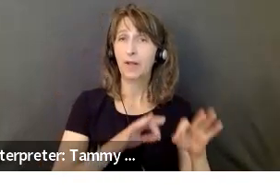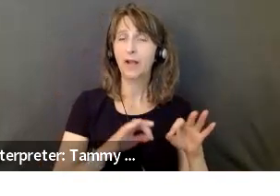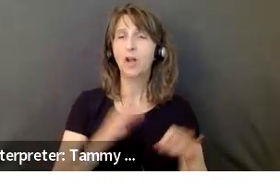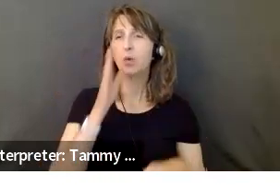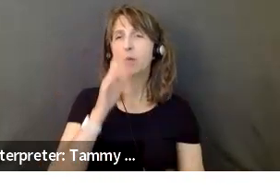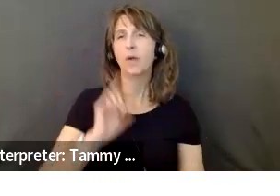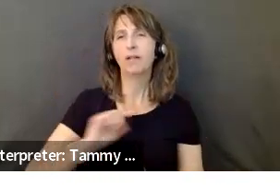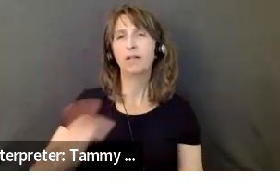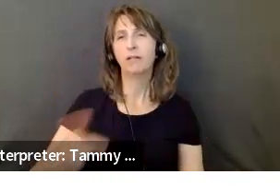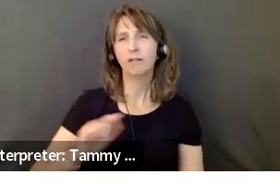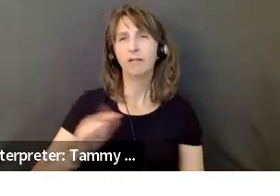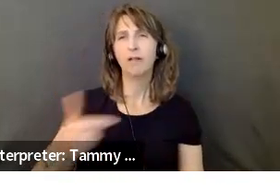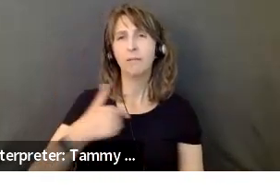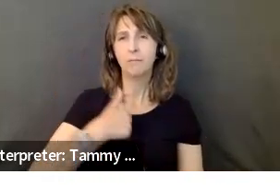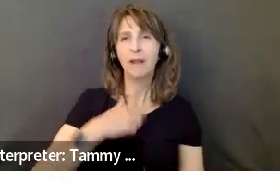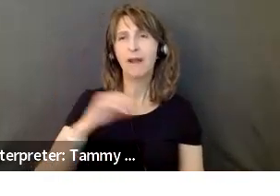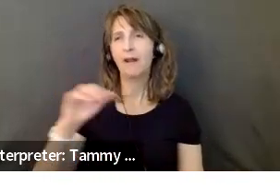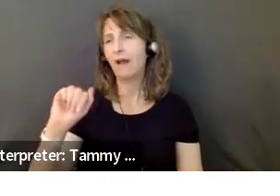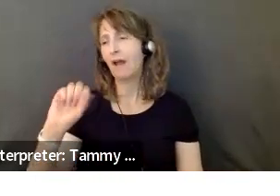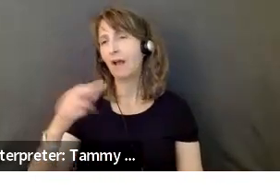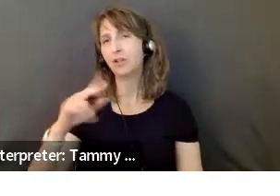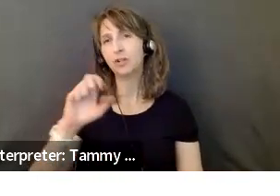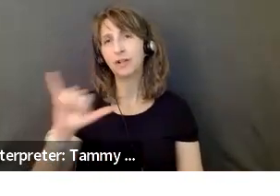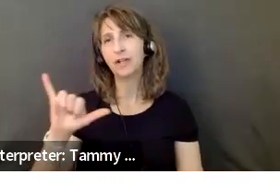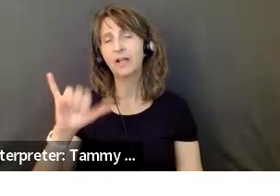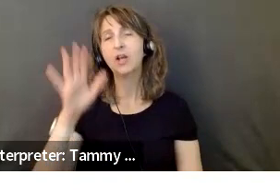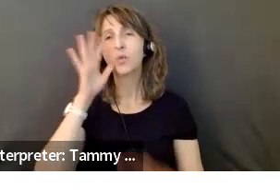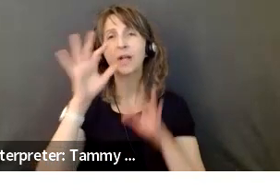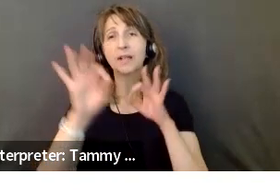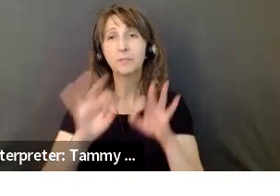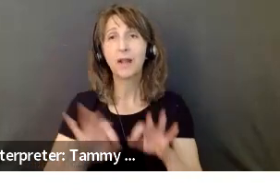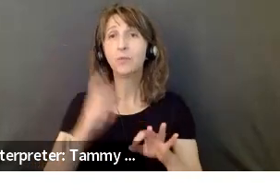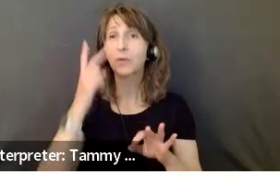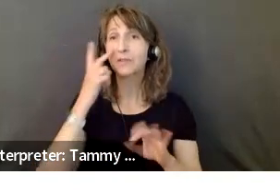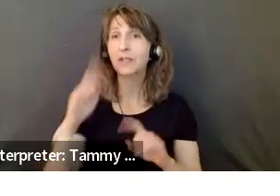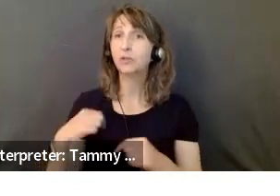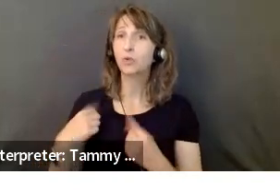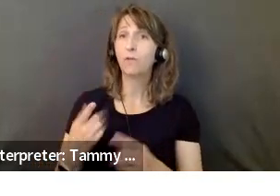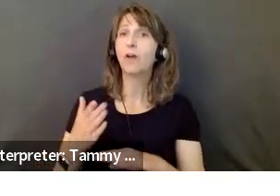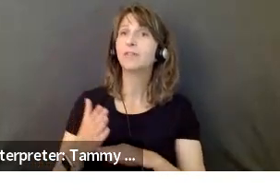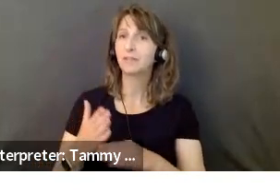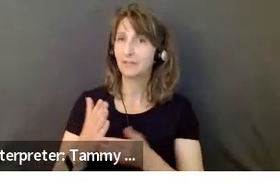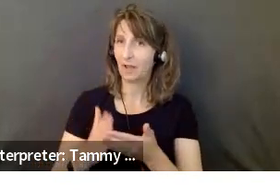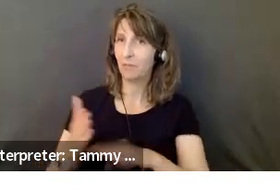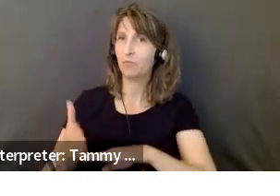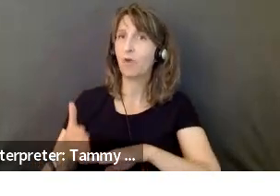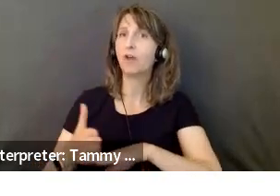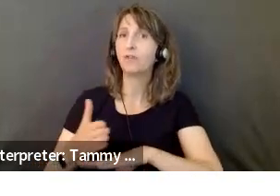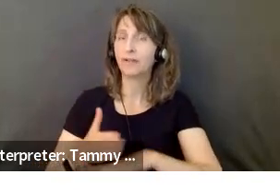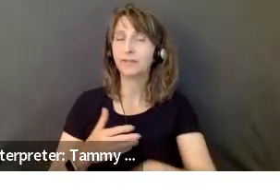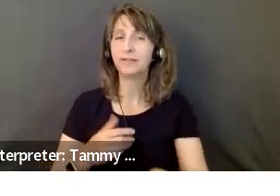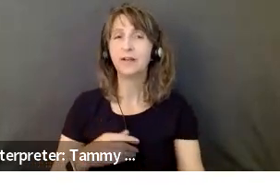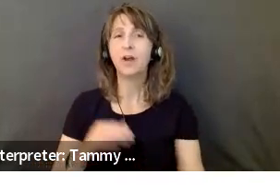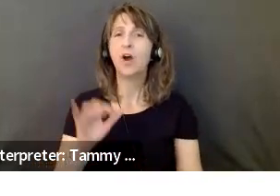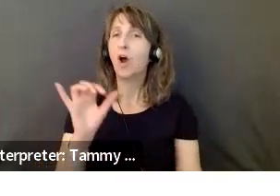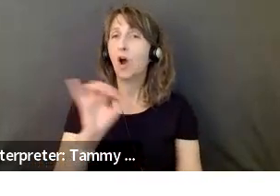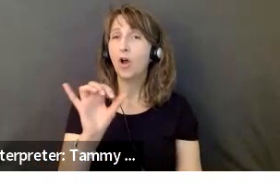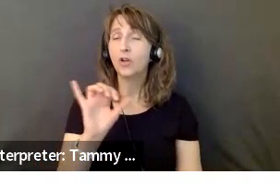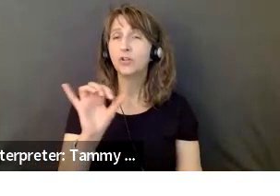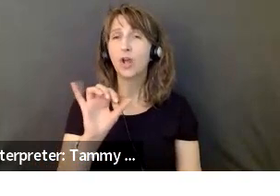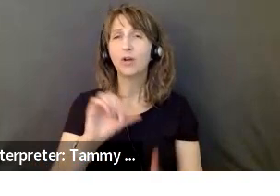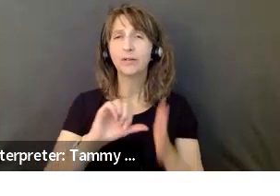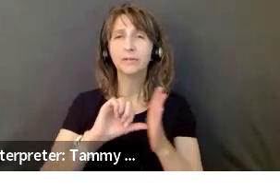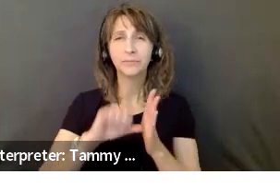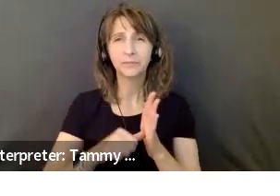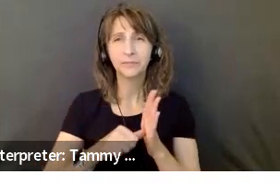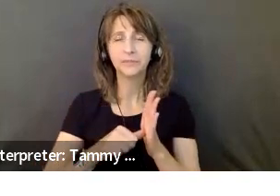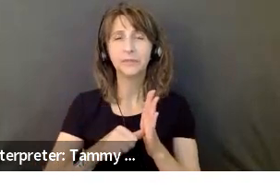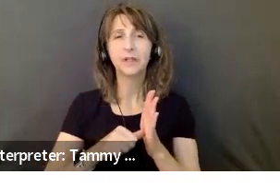Related to these recommendations. I want to add just to echo the importance of bringing together all of the people that were brought together and the agreement that Ashley mentioned.